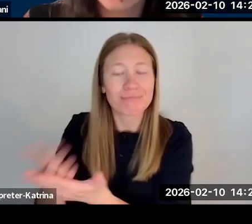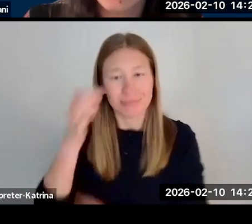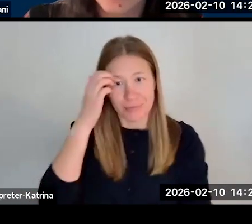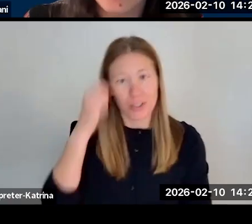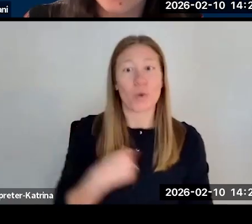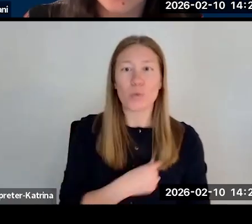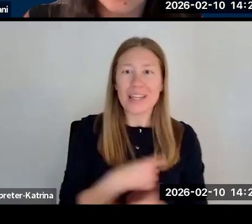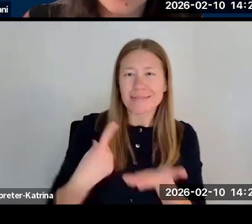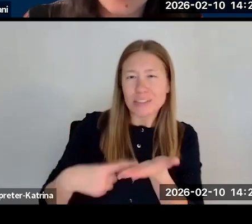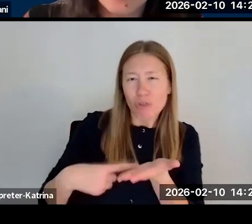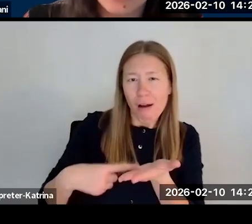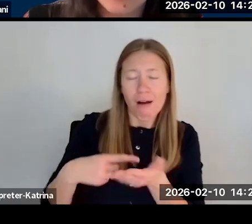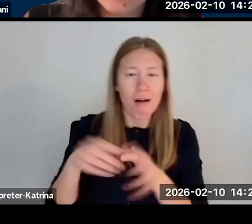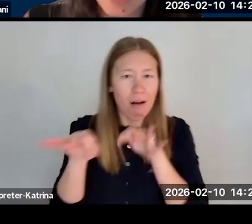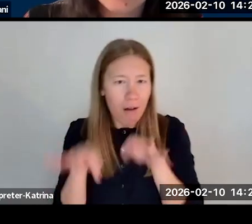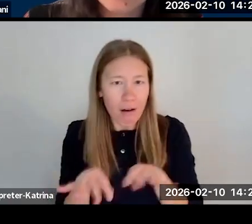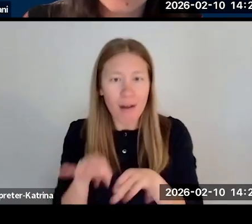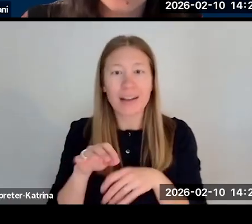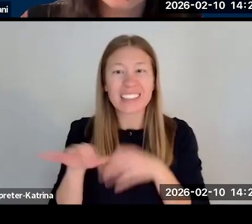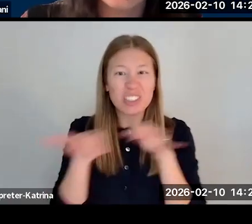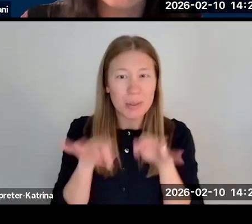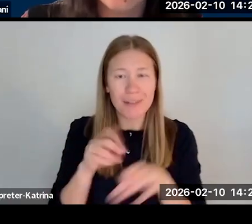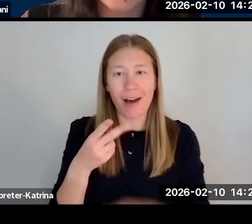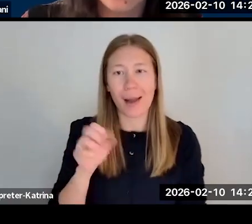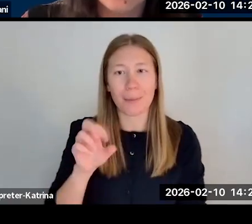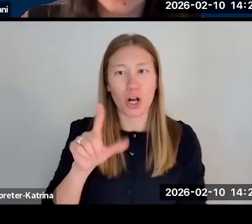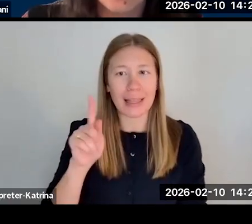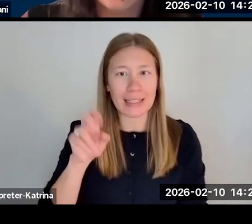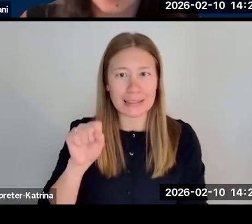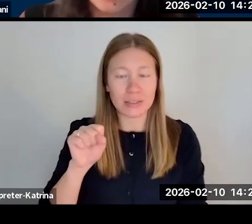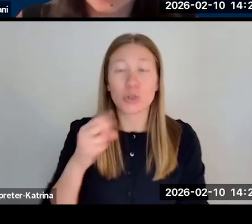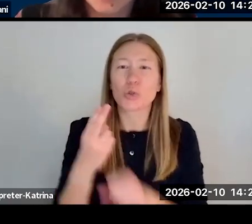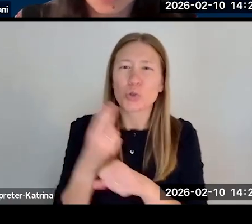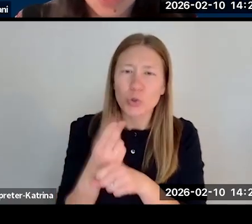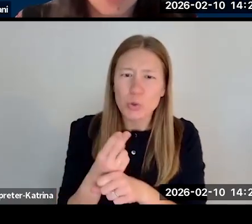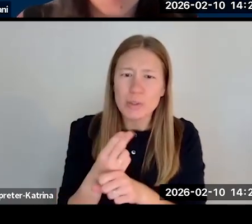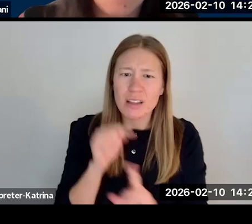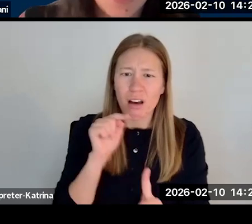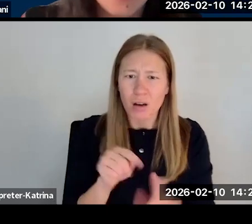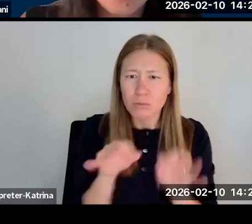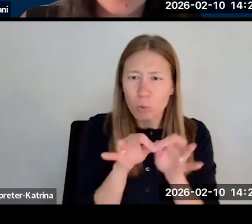we're talking about using the link text to inform the user where the link will take them.